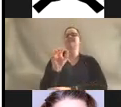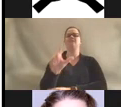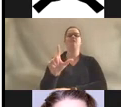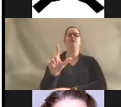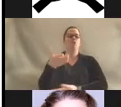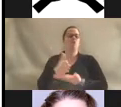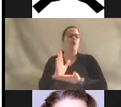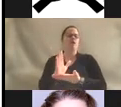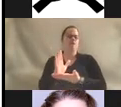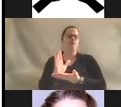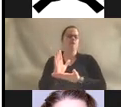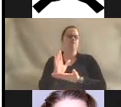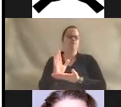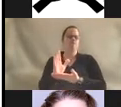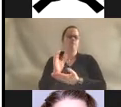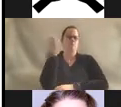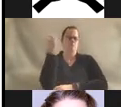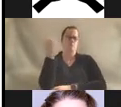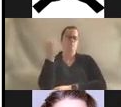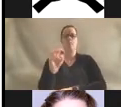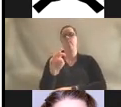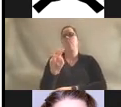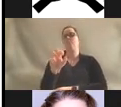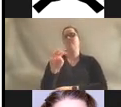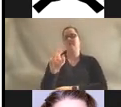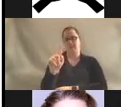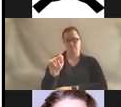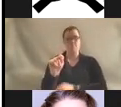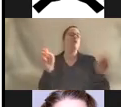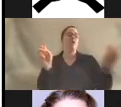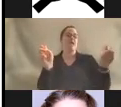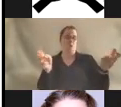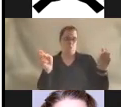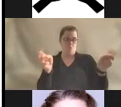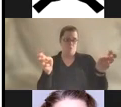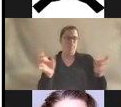And I often quote Dr. King, who, no,